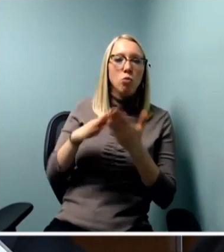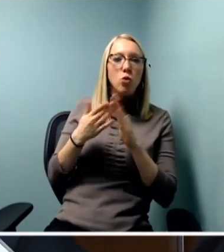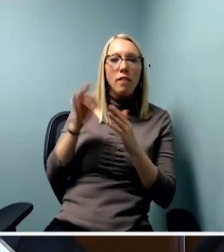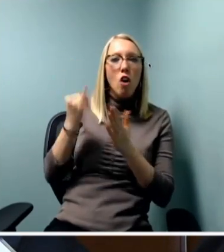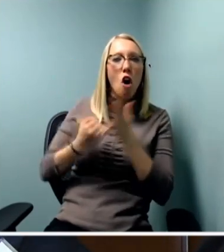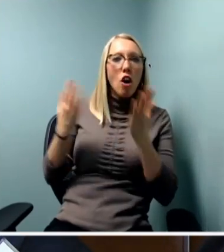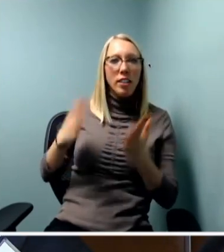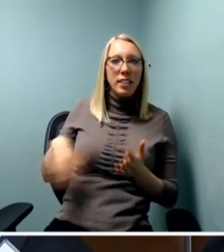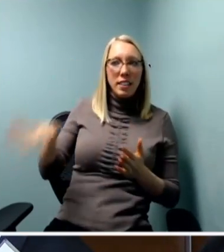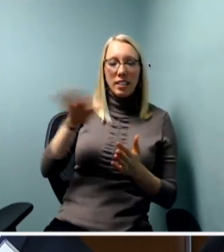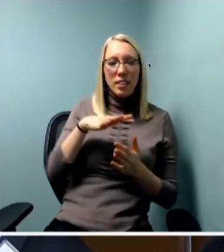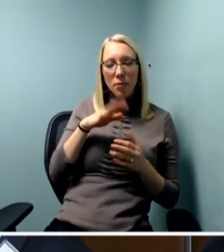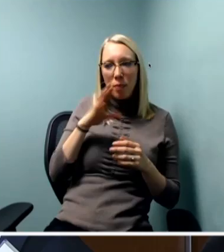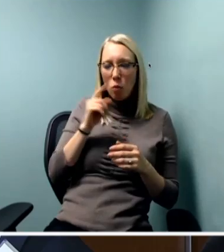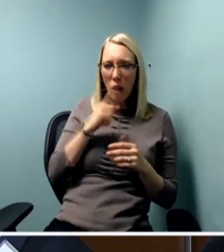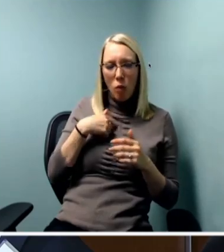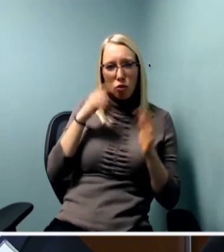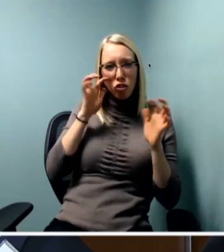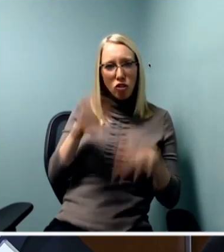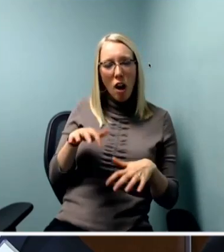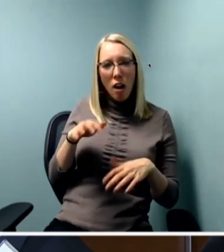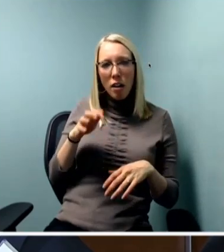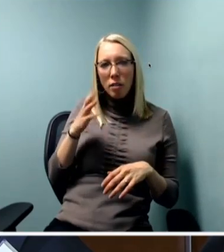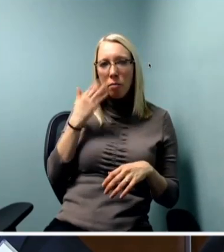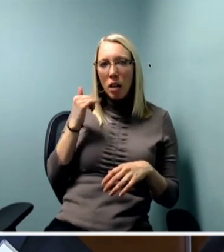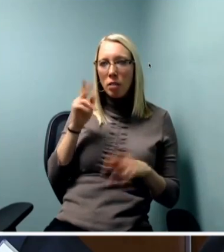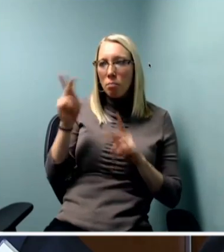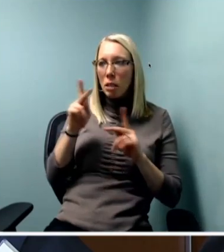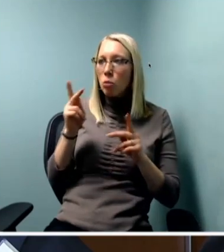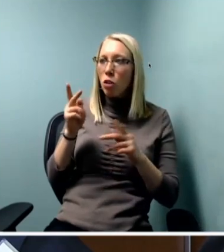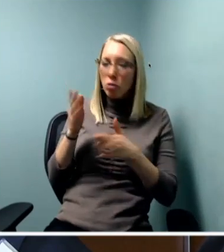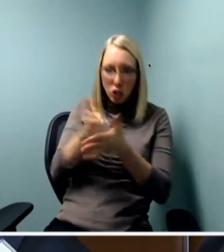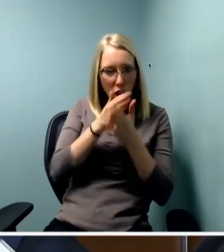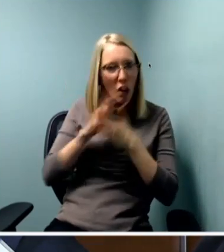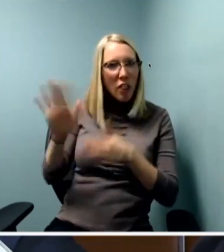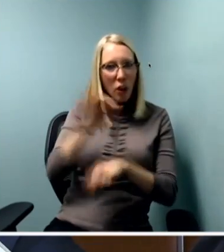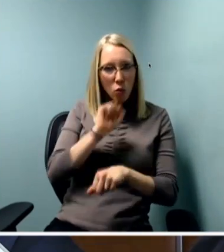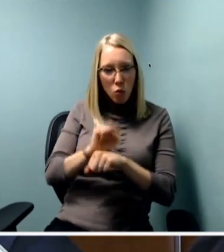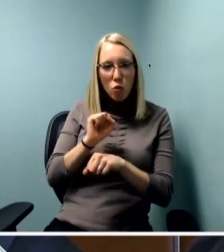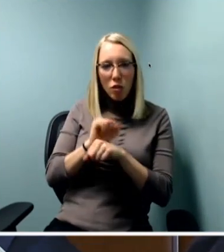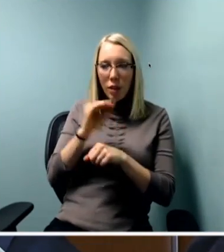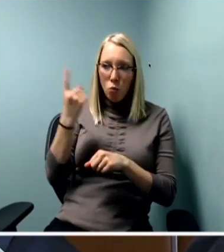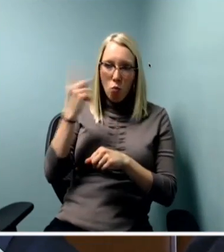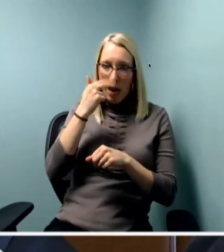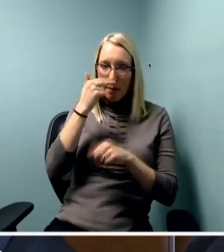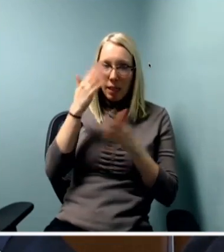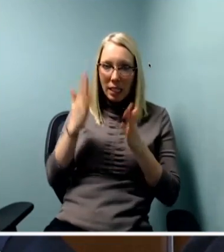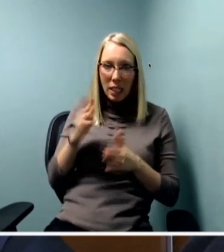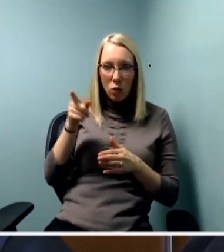because people were sharing work and there was a comedian who was quadriplegic in a chair,